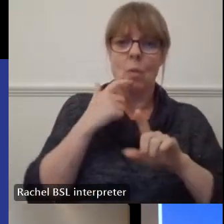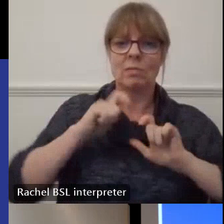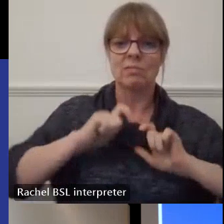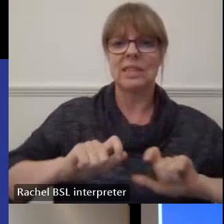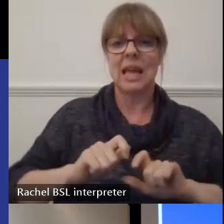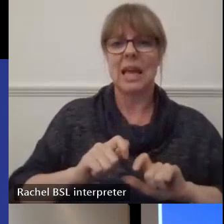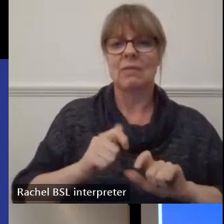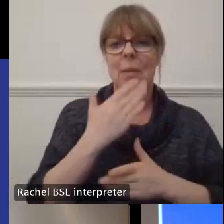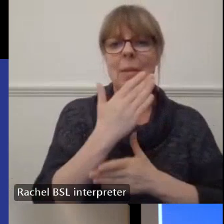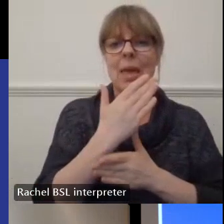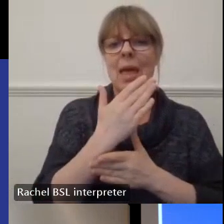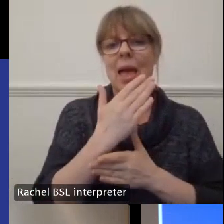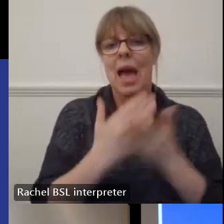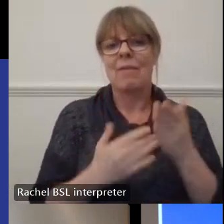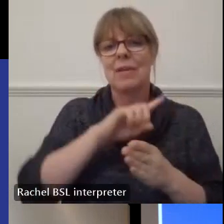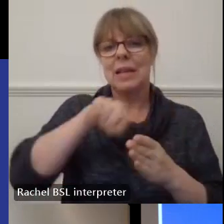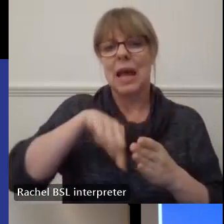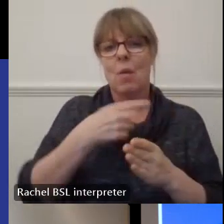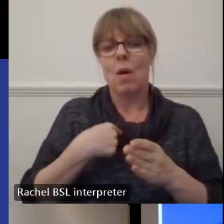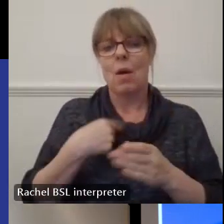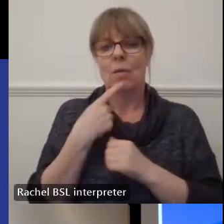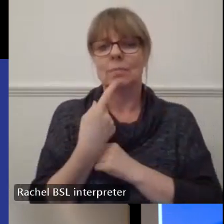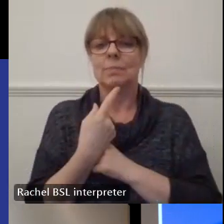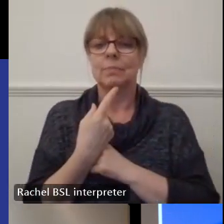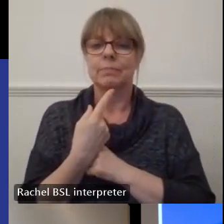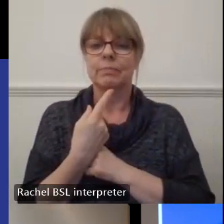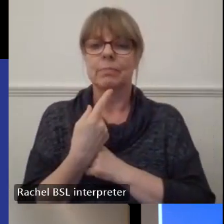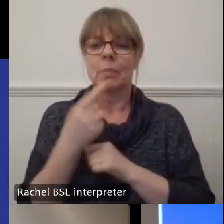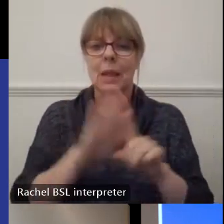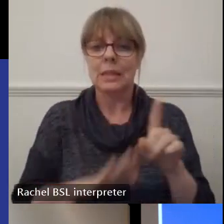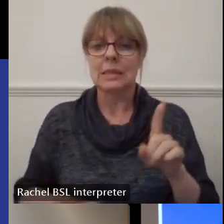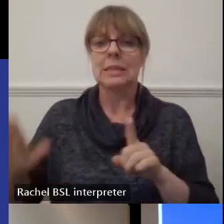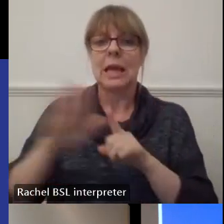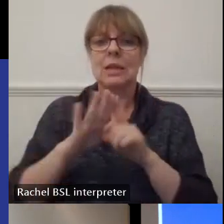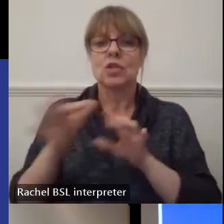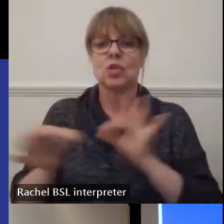There is Jilly here from the national strategy, Our Past, Our Future.